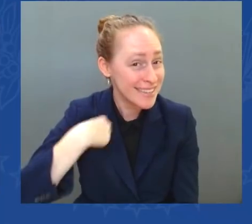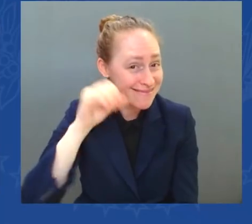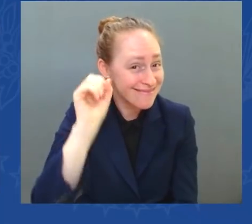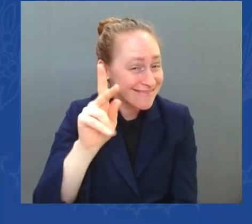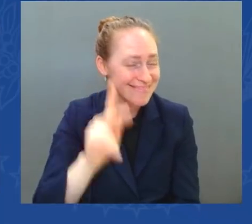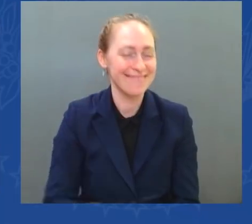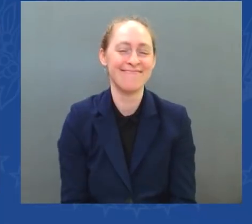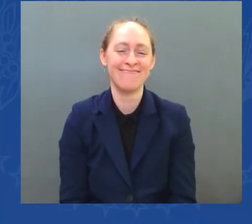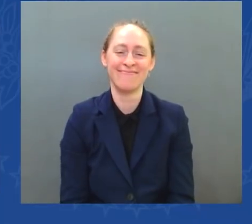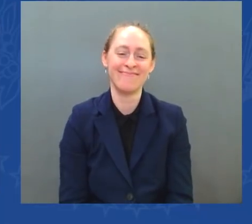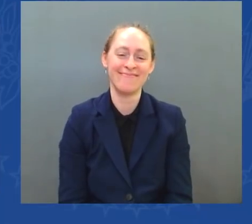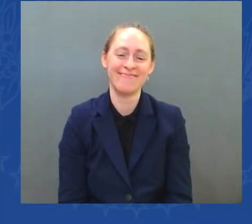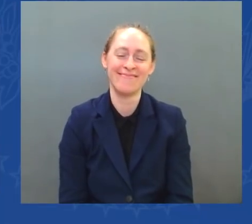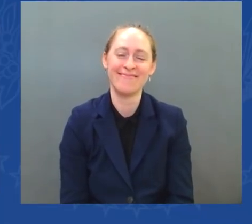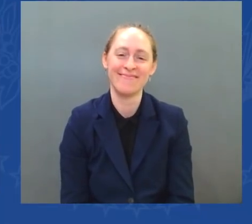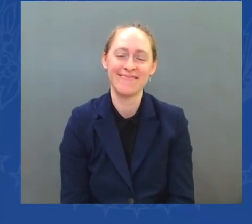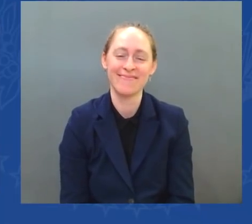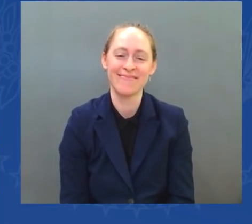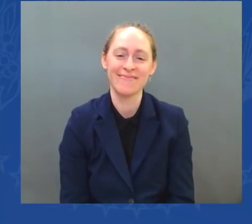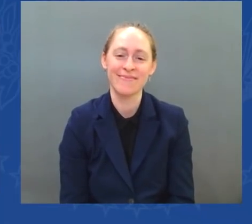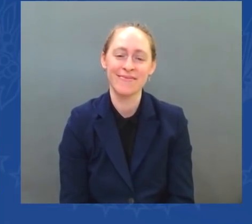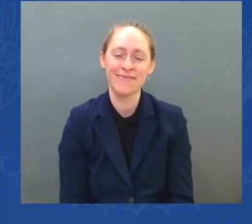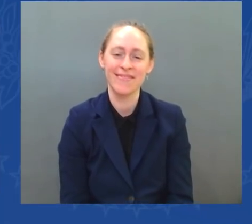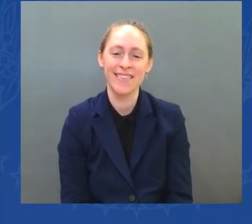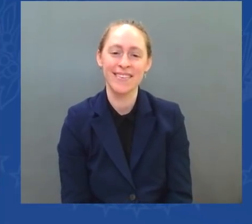I say, "It's Joe, here," I don't want to Joe hear, "Joe who," okay?